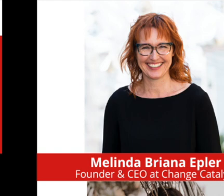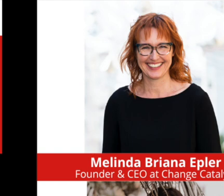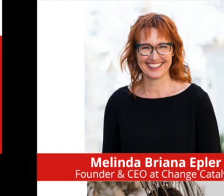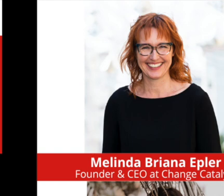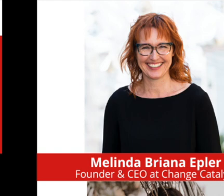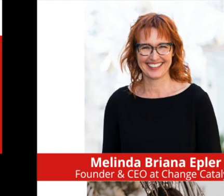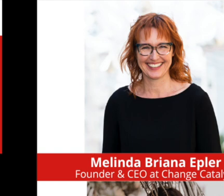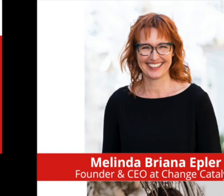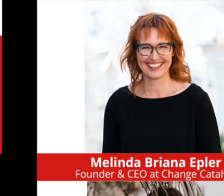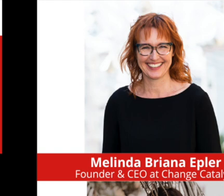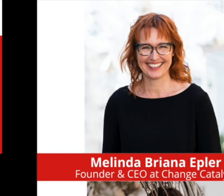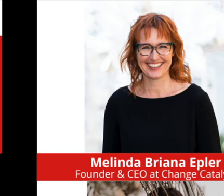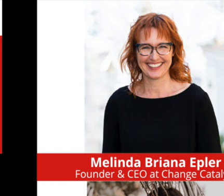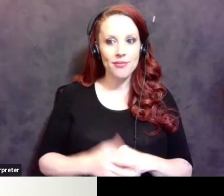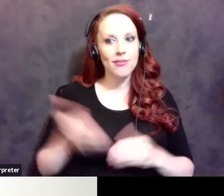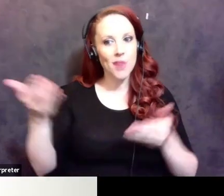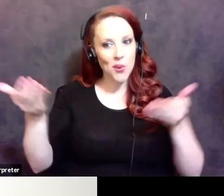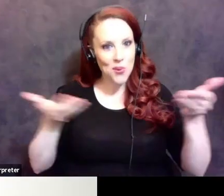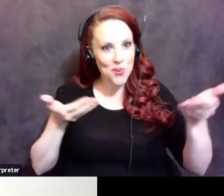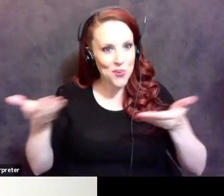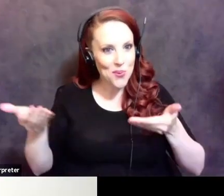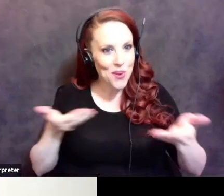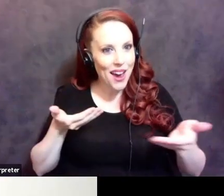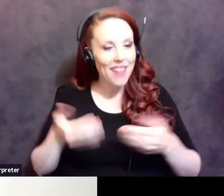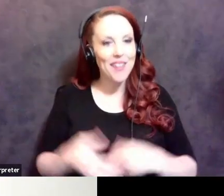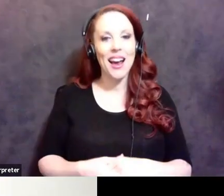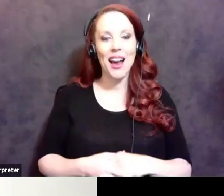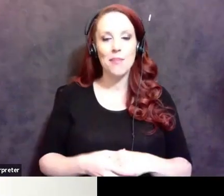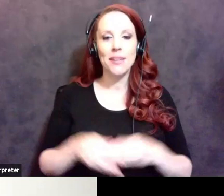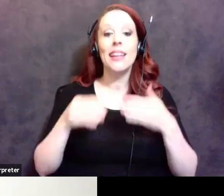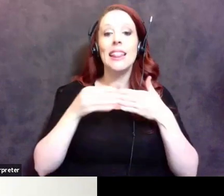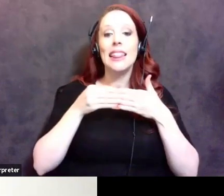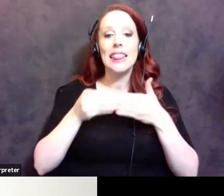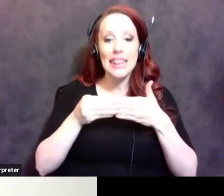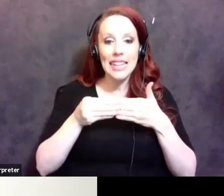Hey Everyone. How are you? Welcome to Leading with Empathy & Allyship. I am your host, Melinda